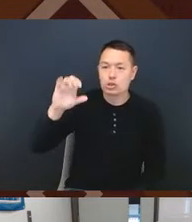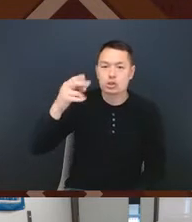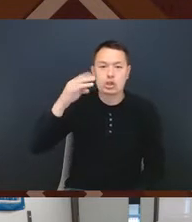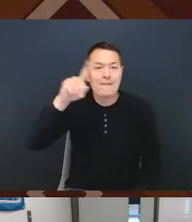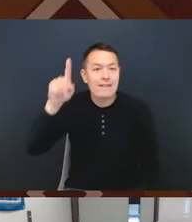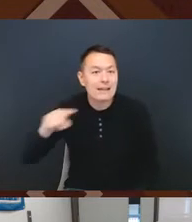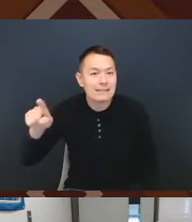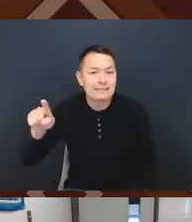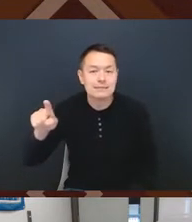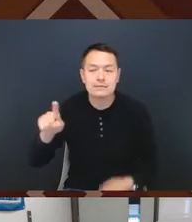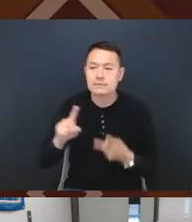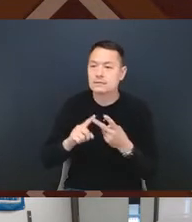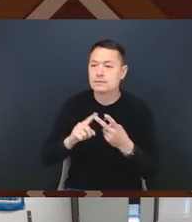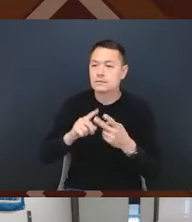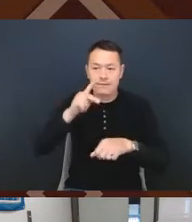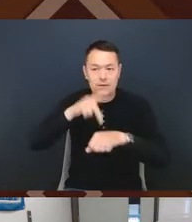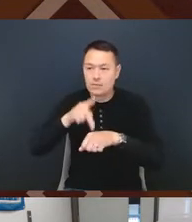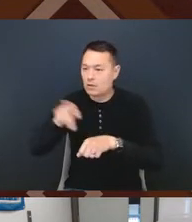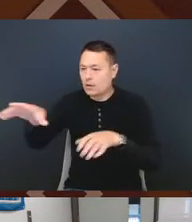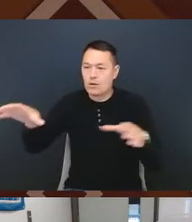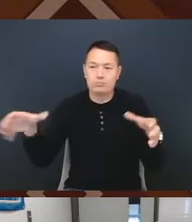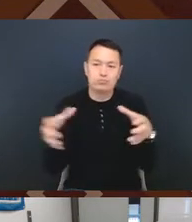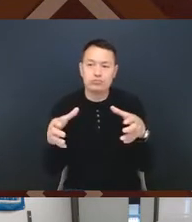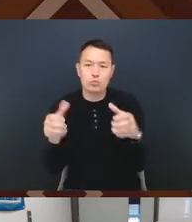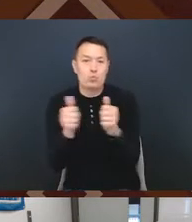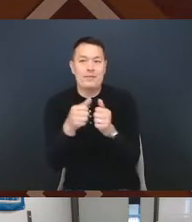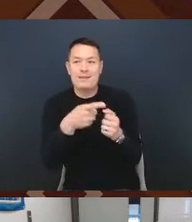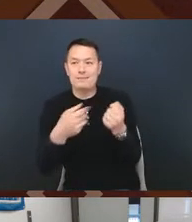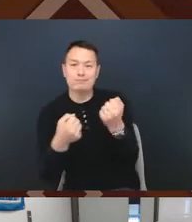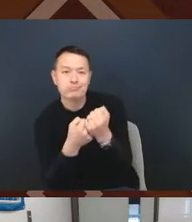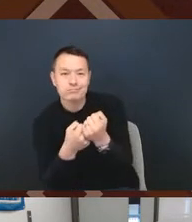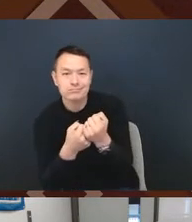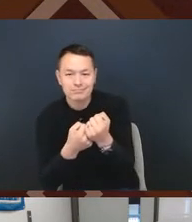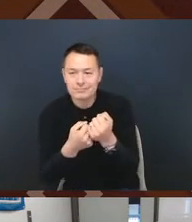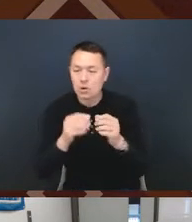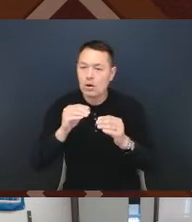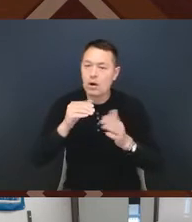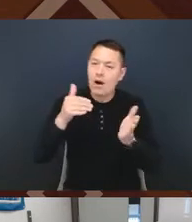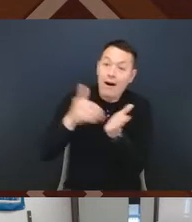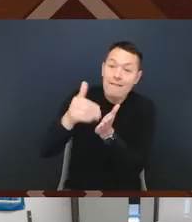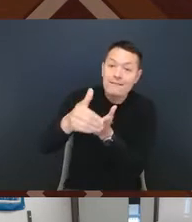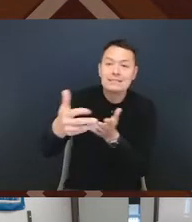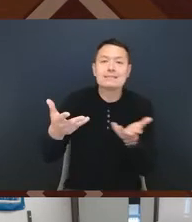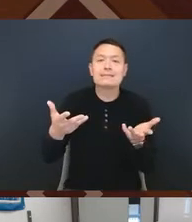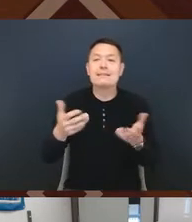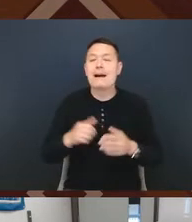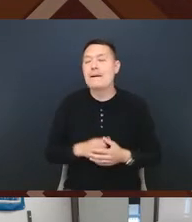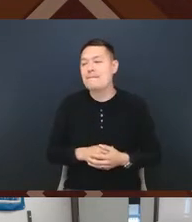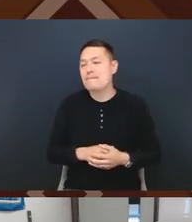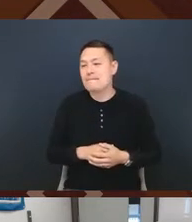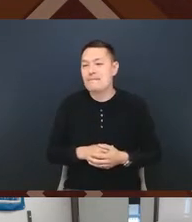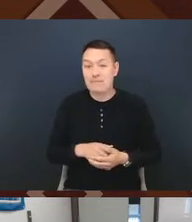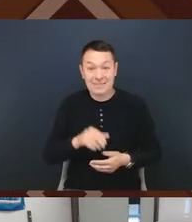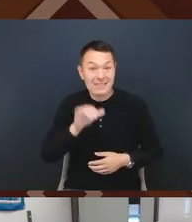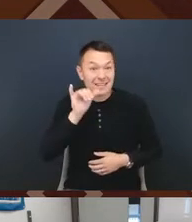Filipinos were right there next to him. And so oftentimes. Right. It's it's it's that movement, that farm labor movement